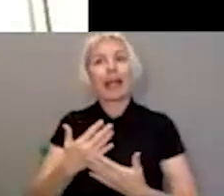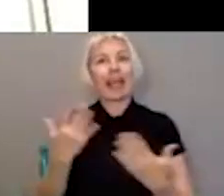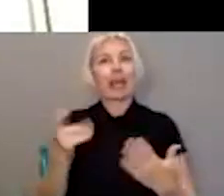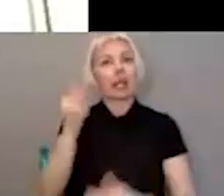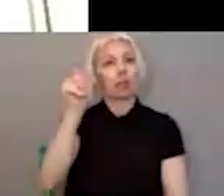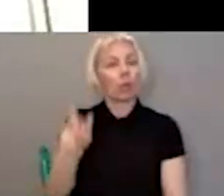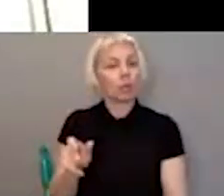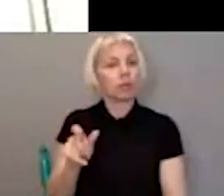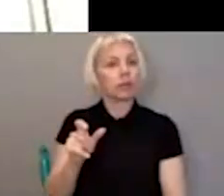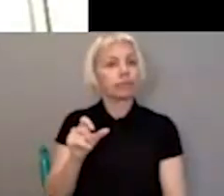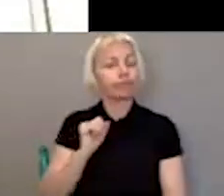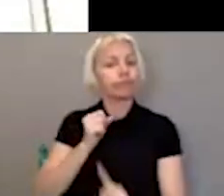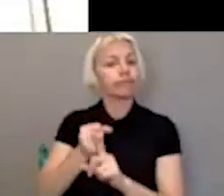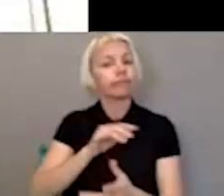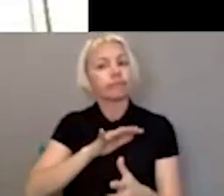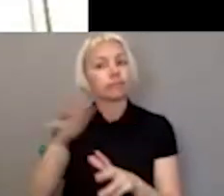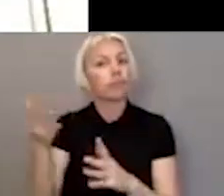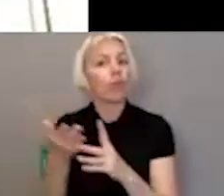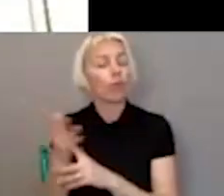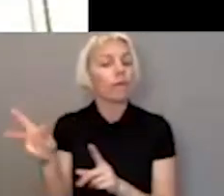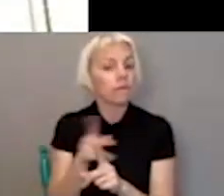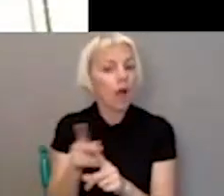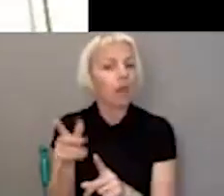there have been many. Look, from my perspective, there's a number of things that we can do,